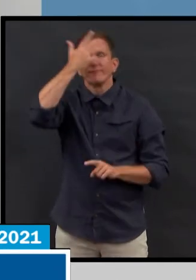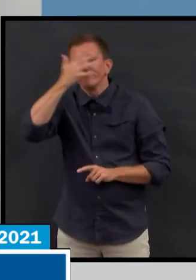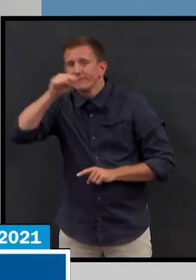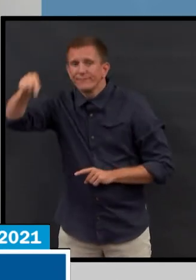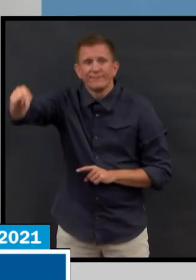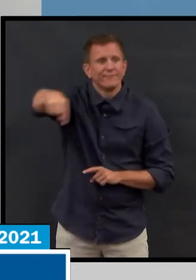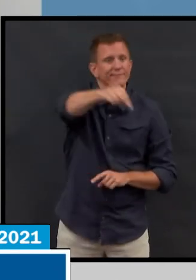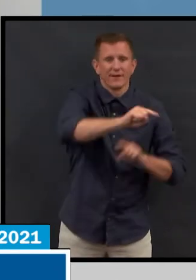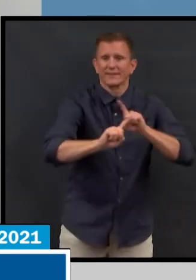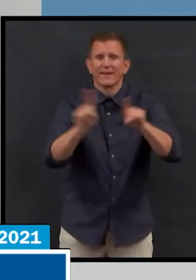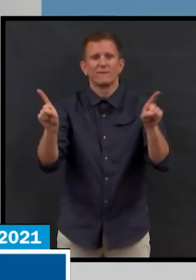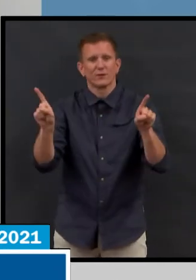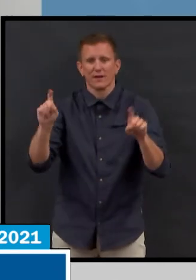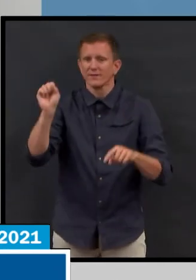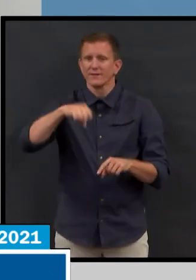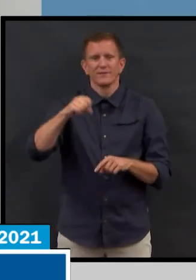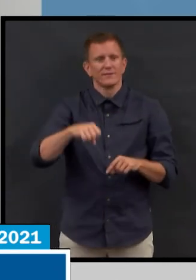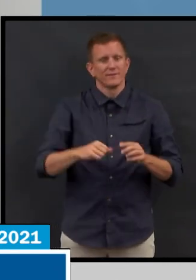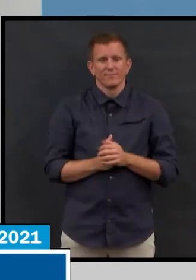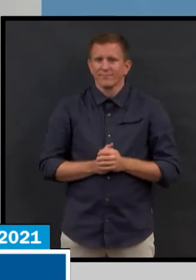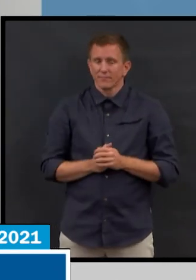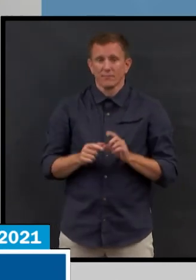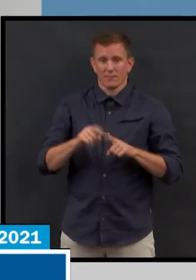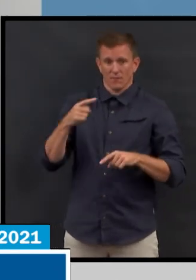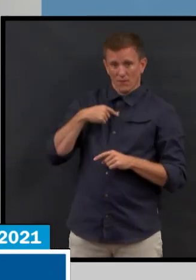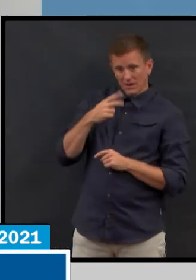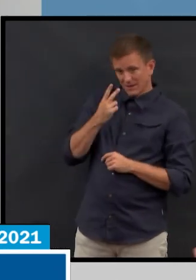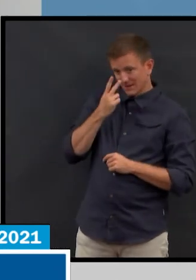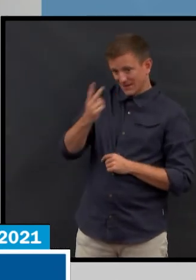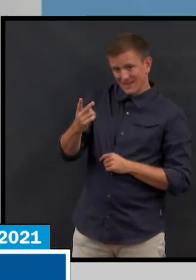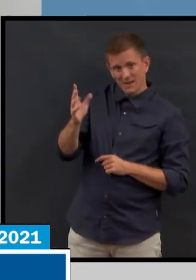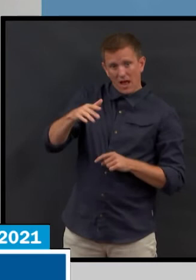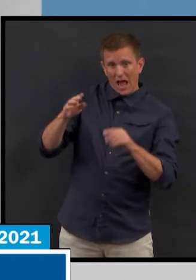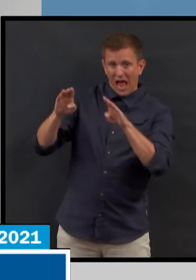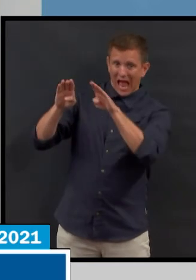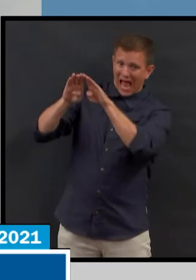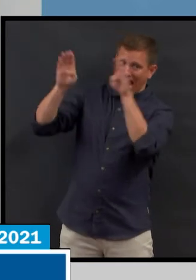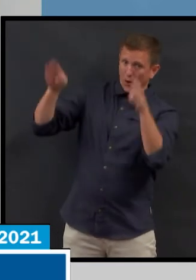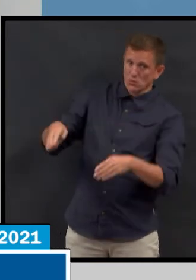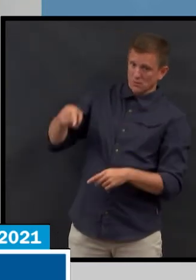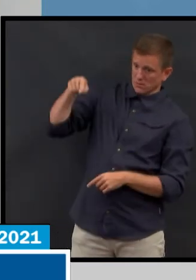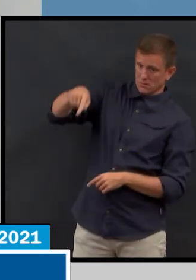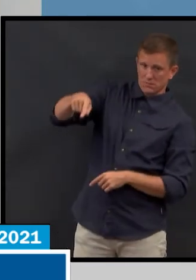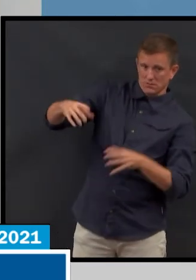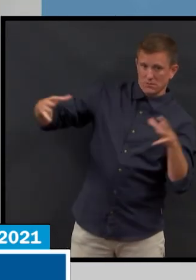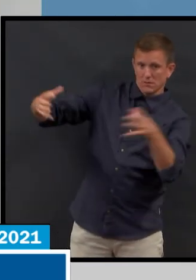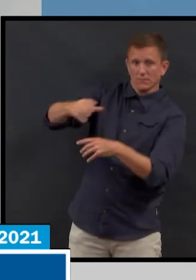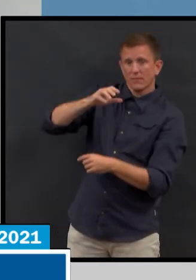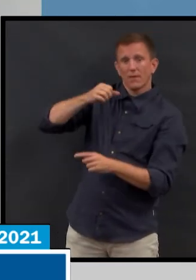social impact bond was that we could avoid a lot of jail costs by putting people in housing with